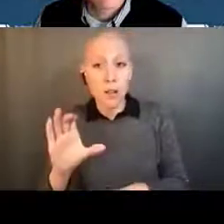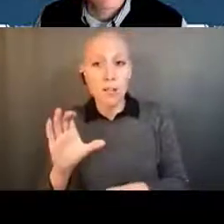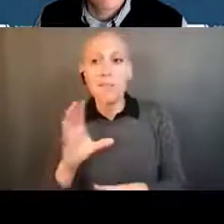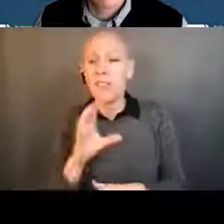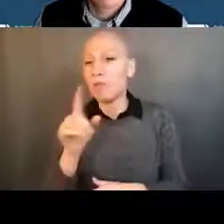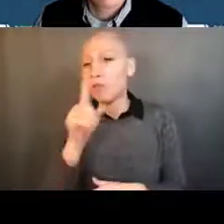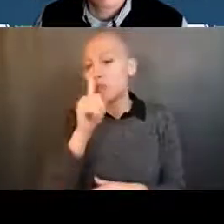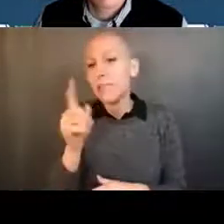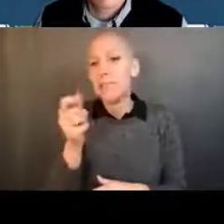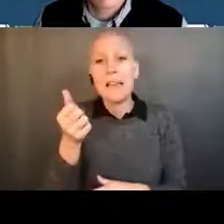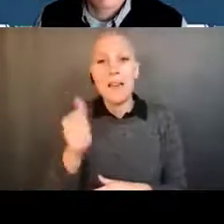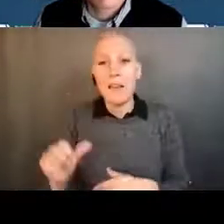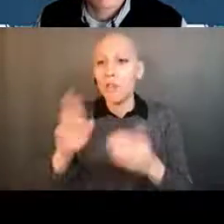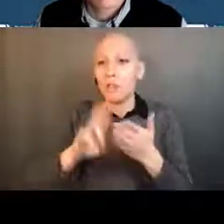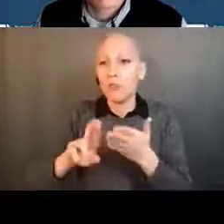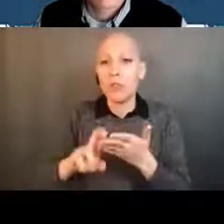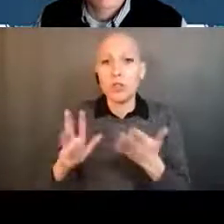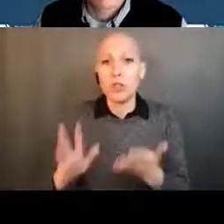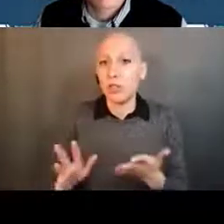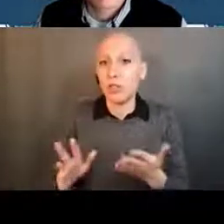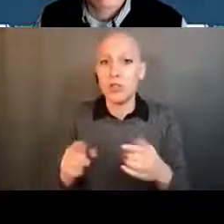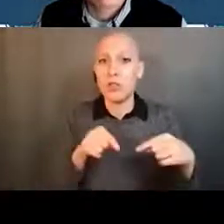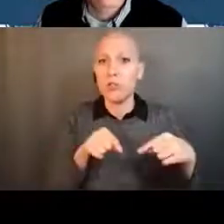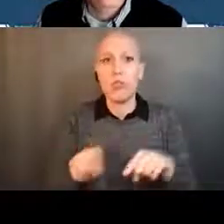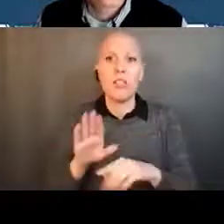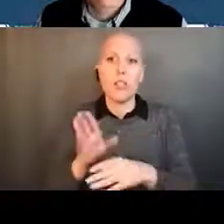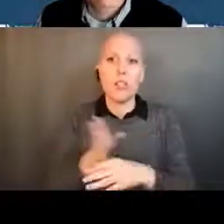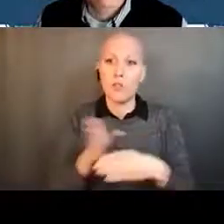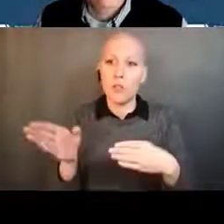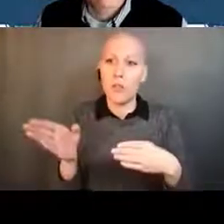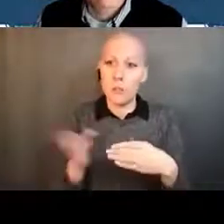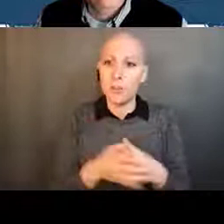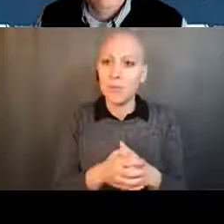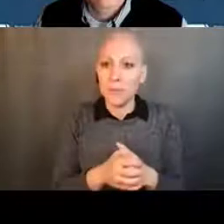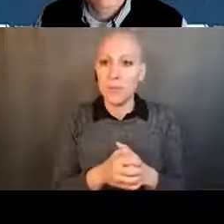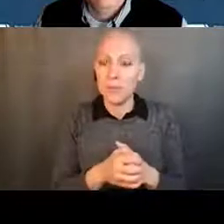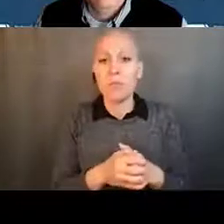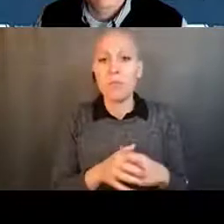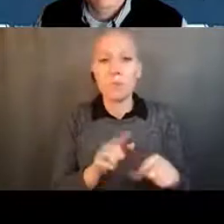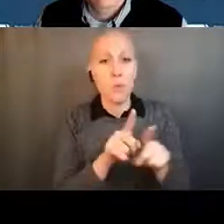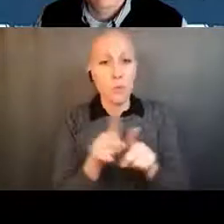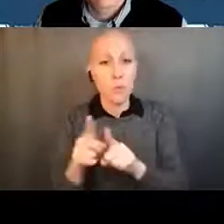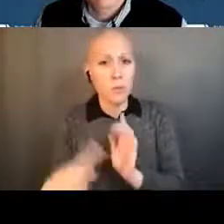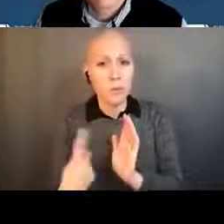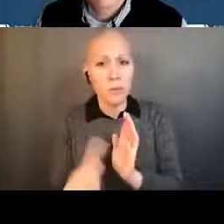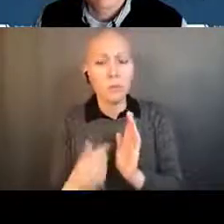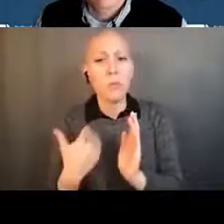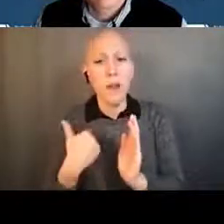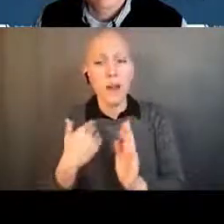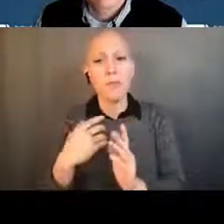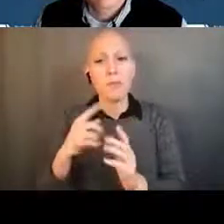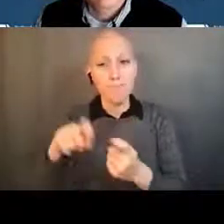throughout the life of their career. And there's also sometimes, very targeted FOAs